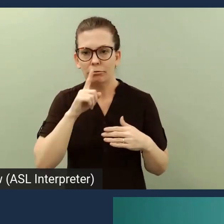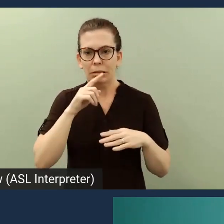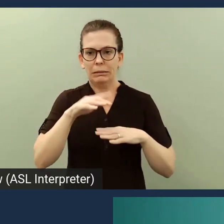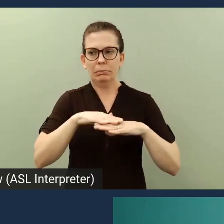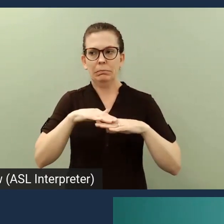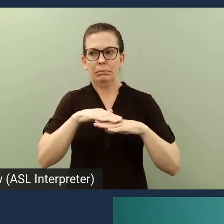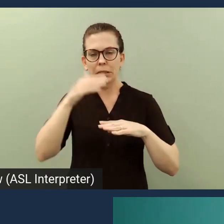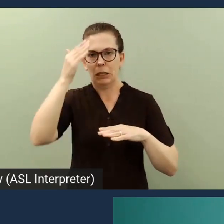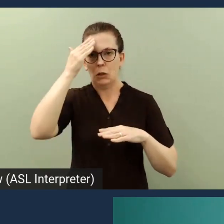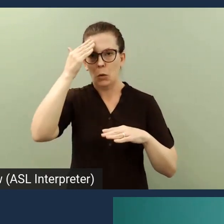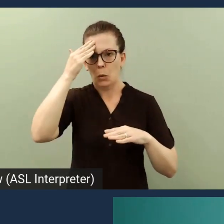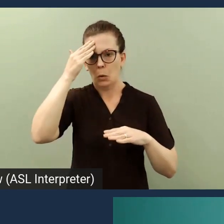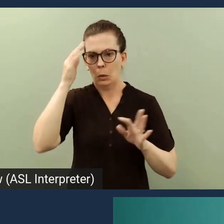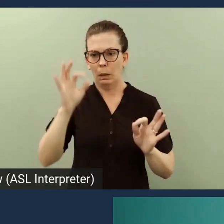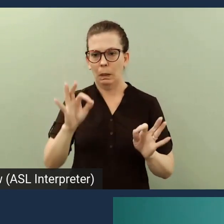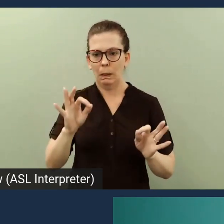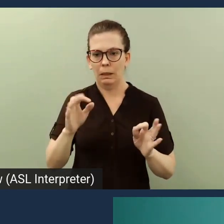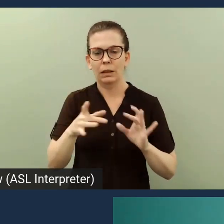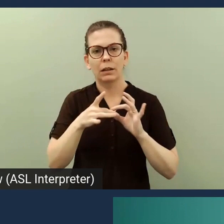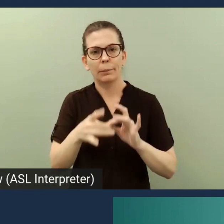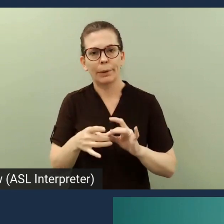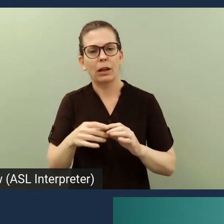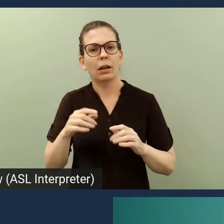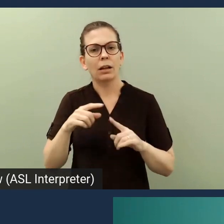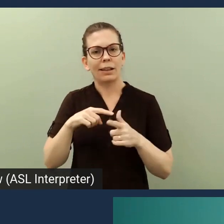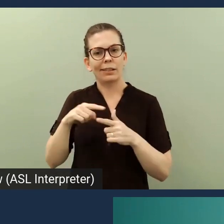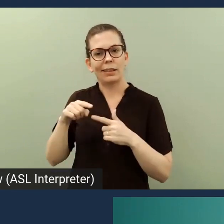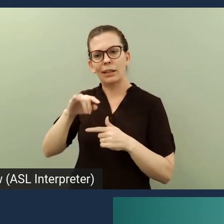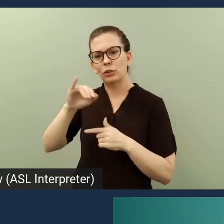about SageMaker and then having Julia explain it,